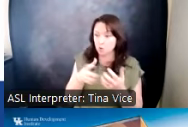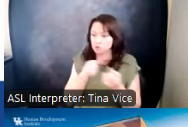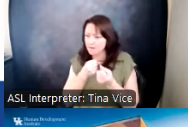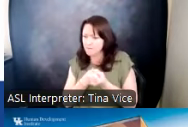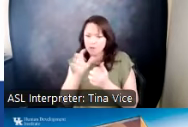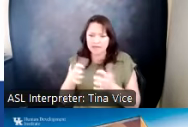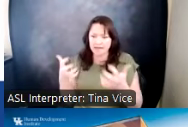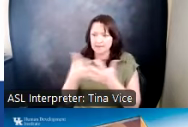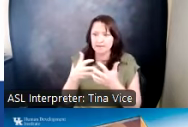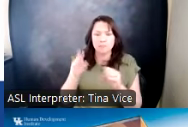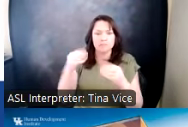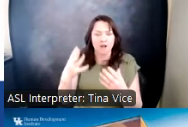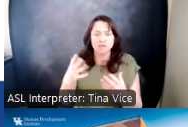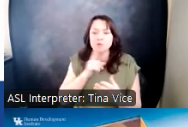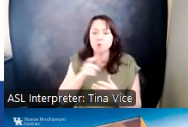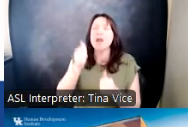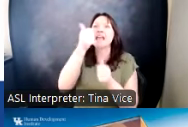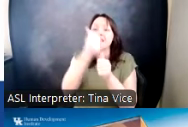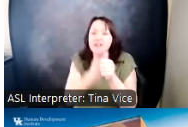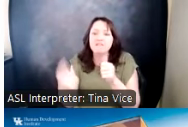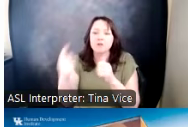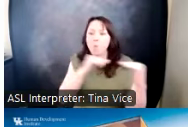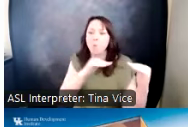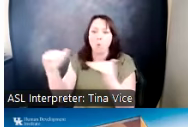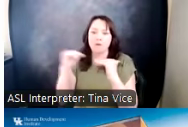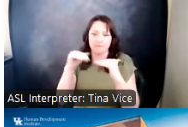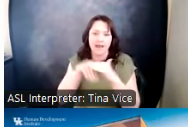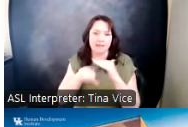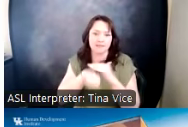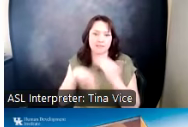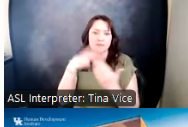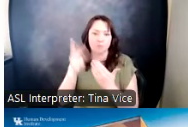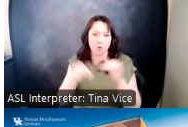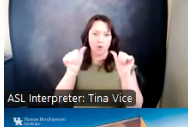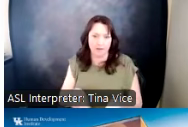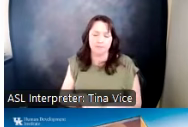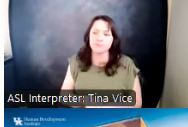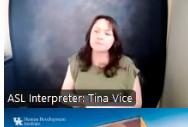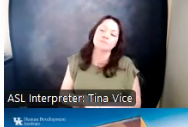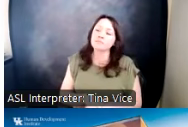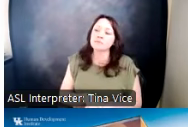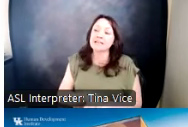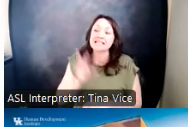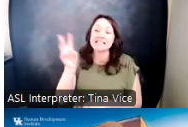sure that everybody can access the program. Those six questions are uh covering